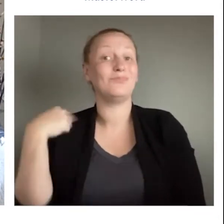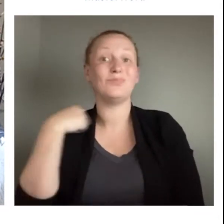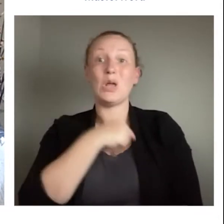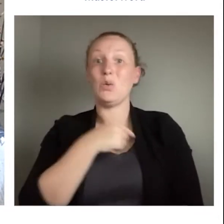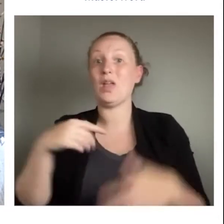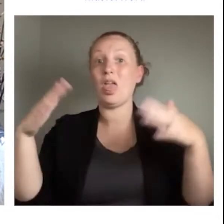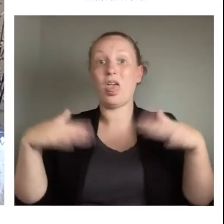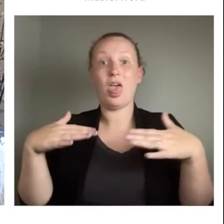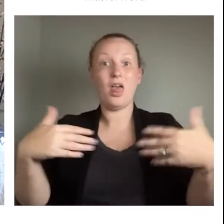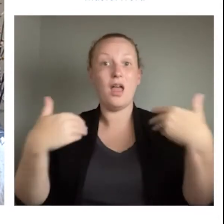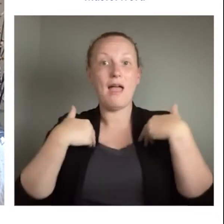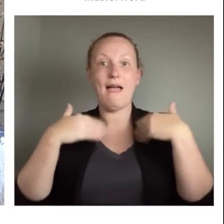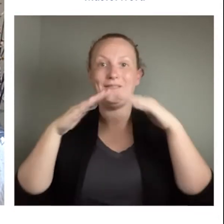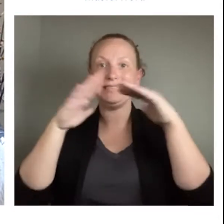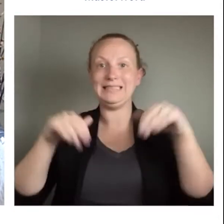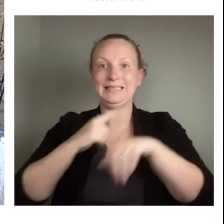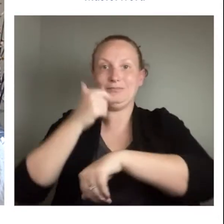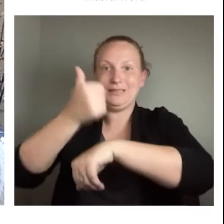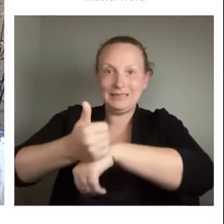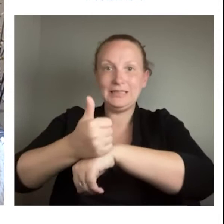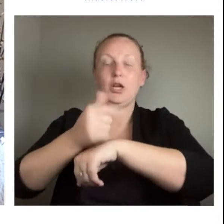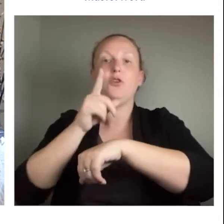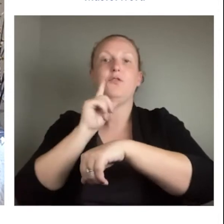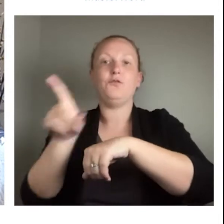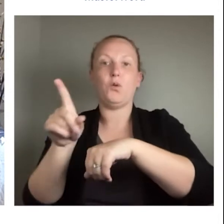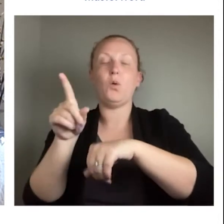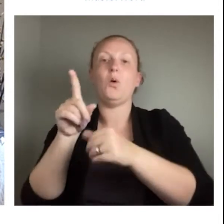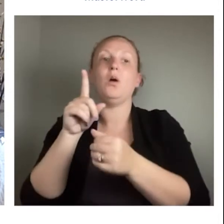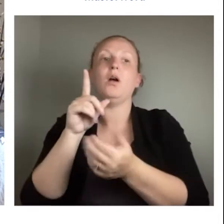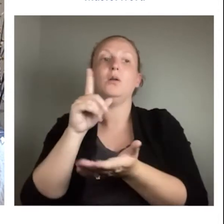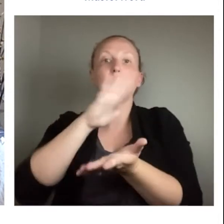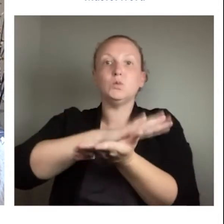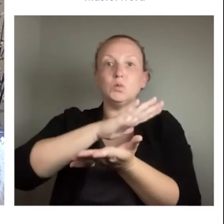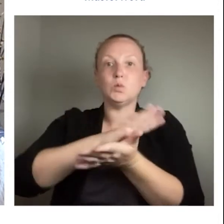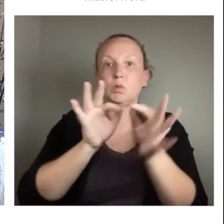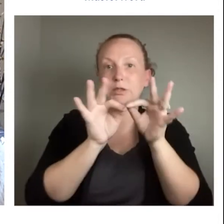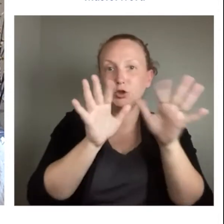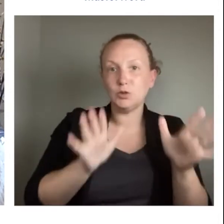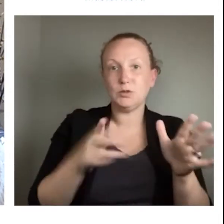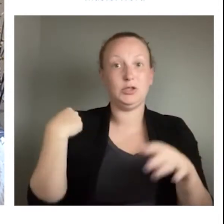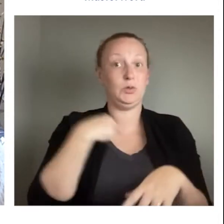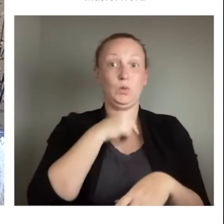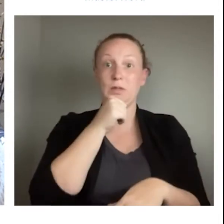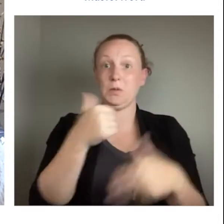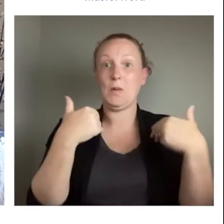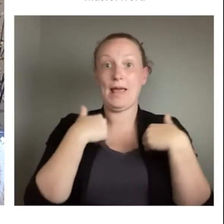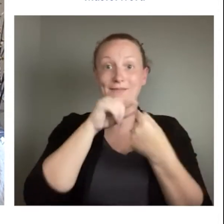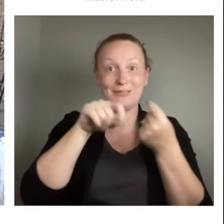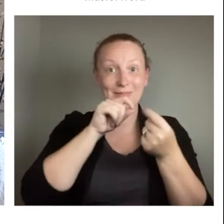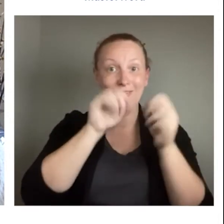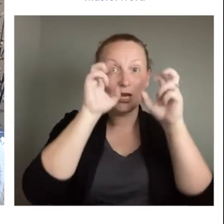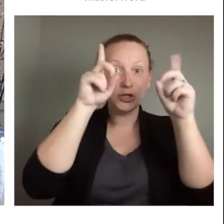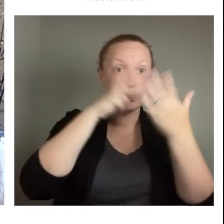We do not have a code of ethics for school interprets. We do not have a certification for school interpreters, so we rely a lot on